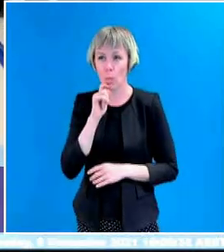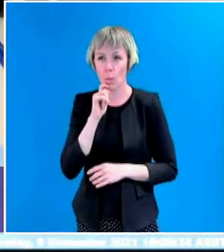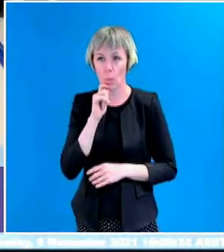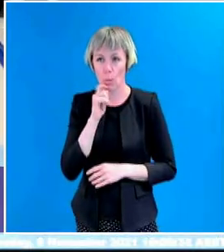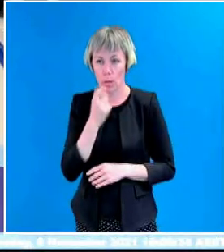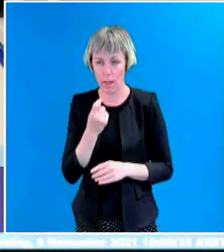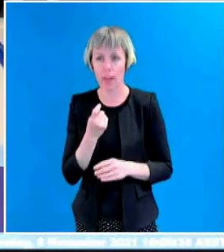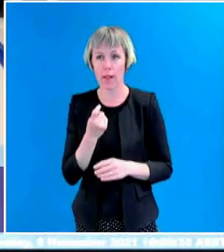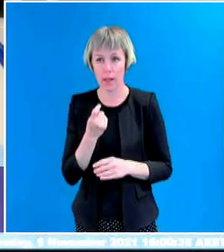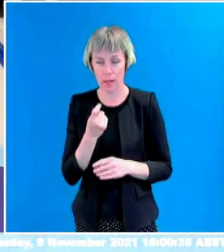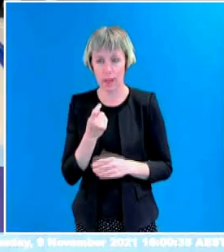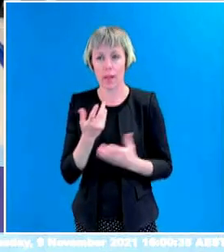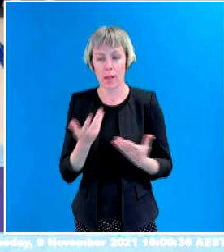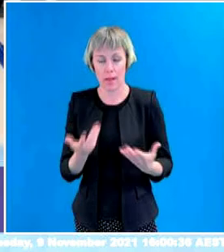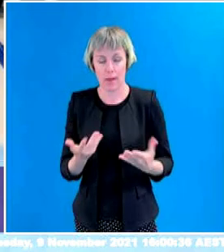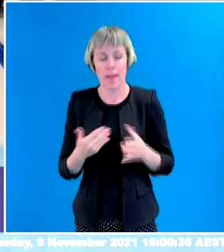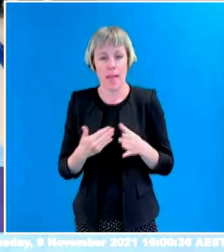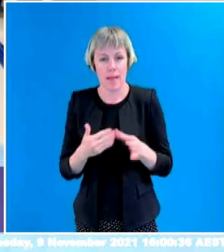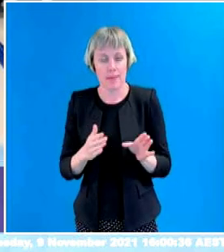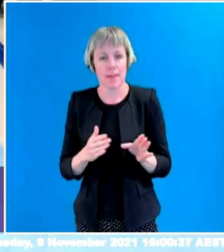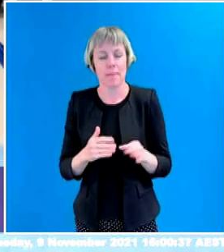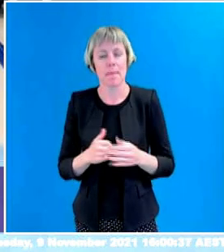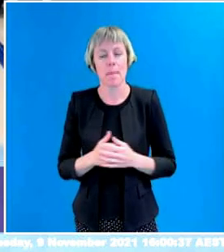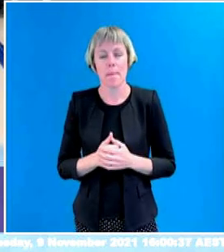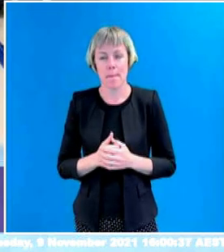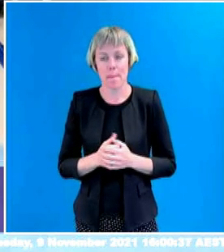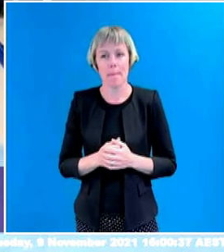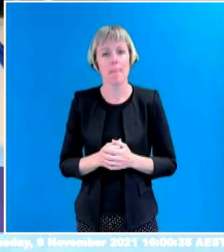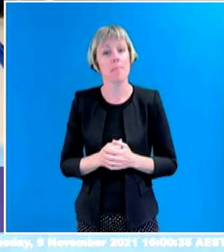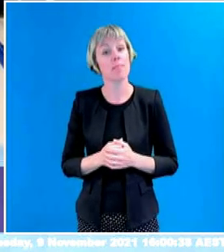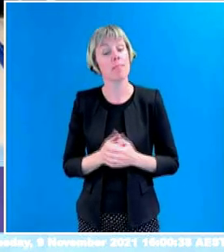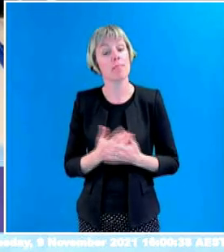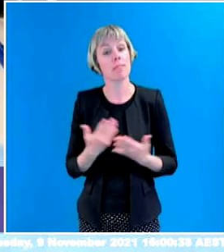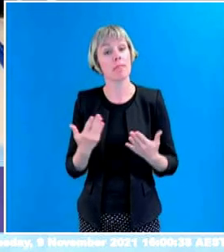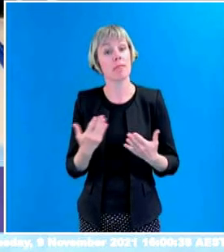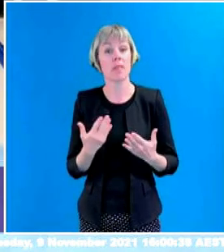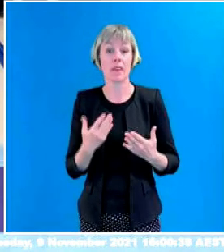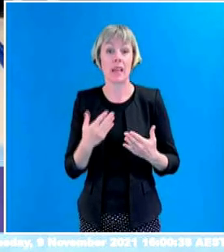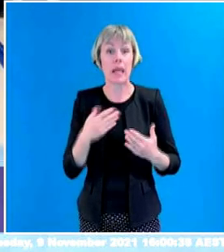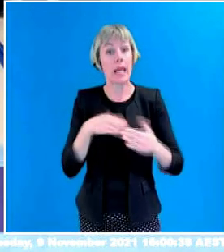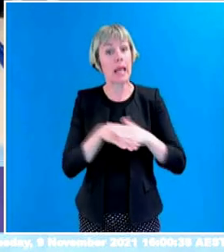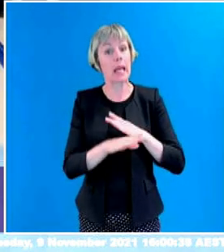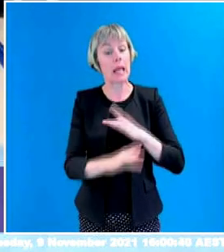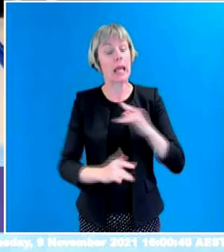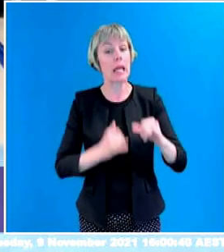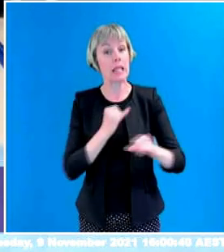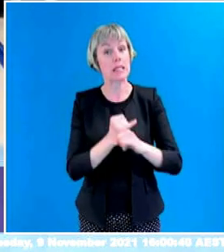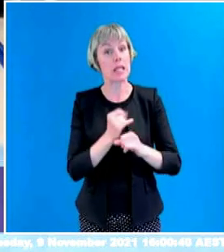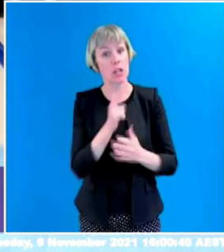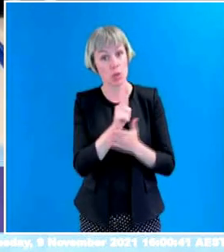Obviously in pure international law terms, the obligations are accepted by